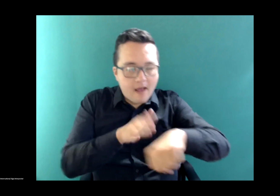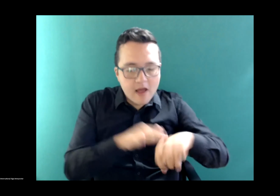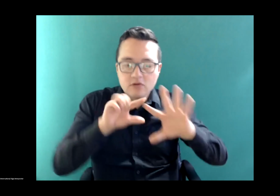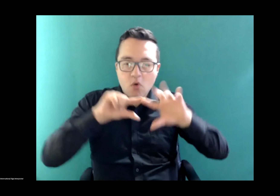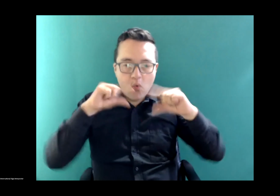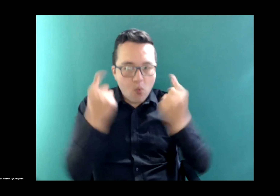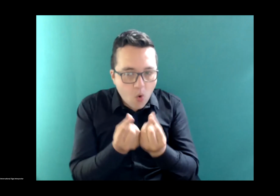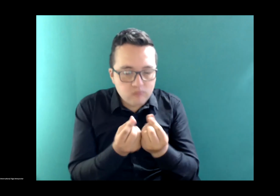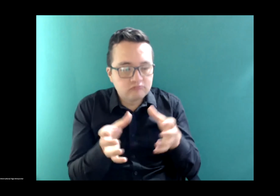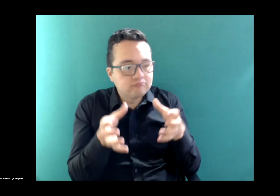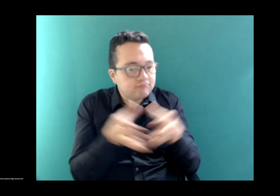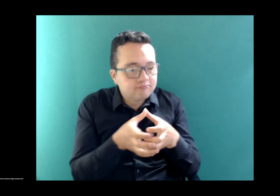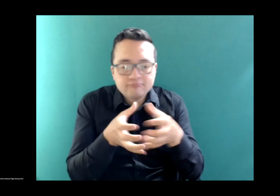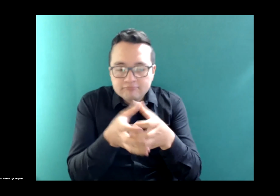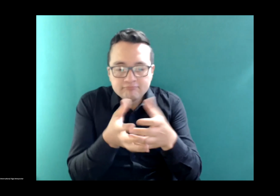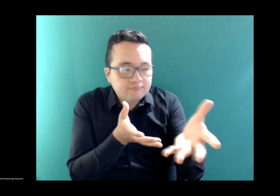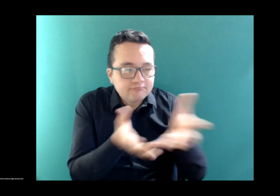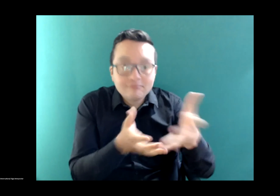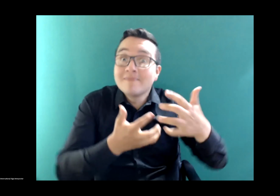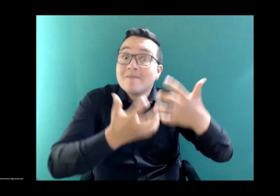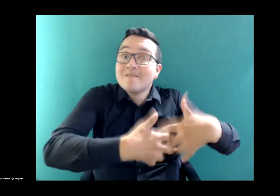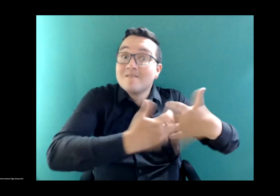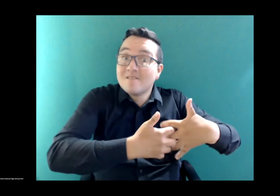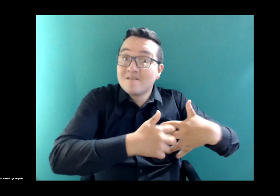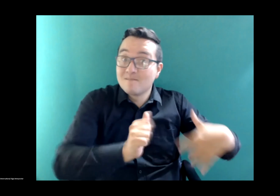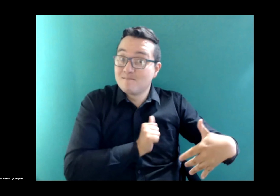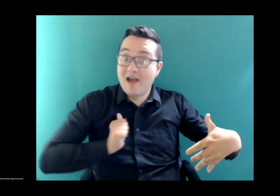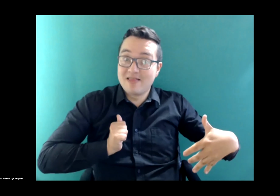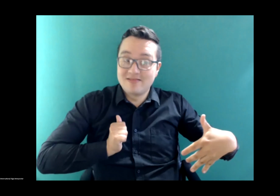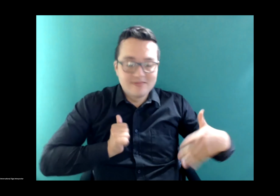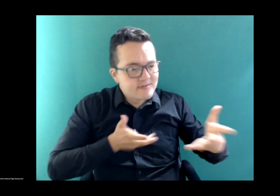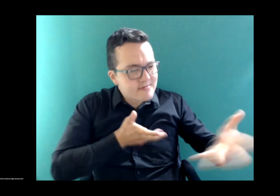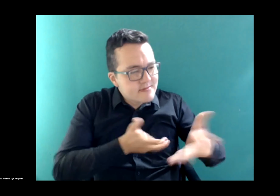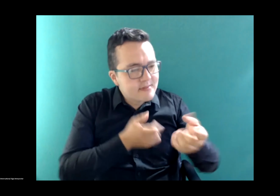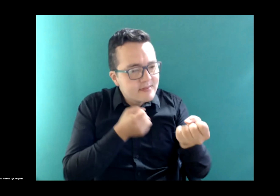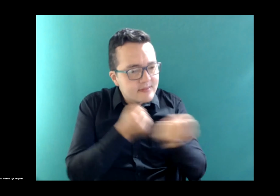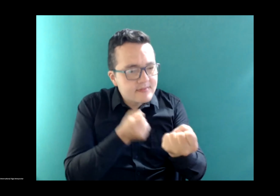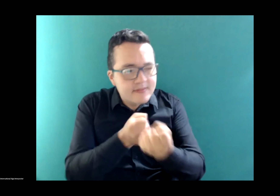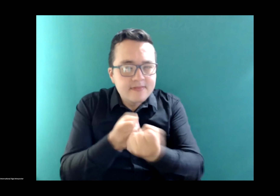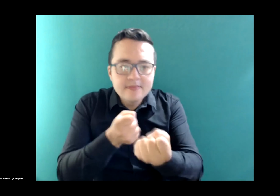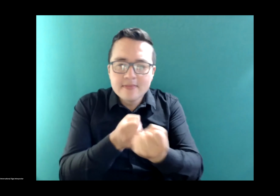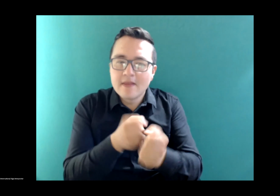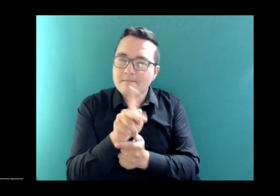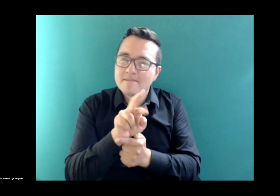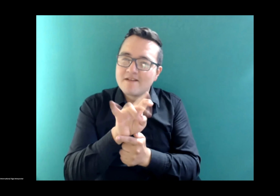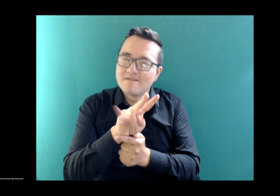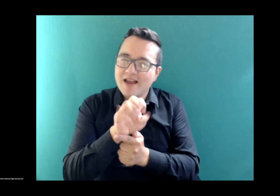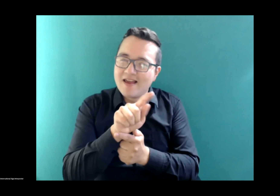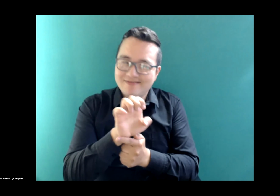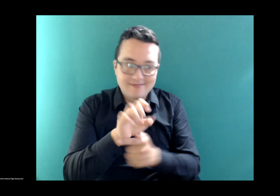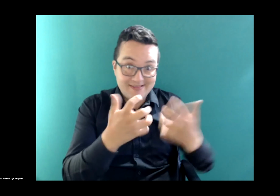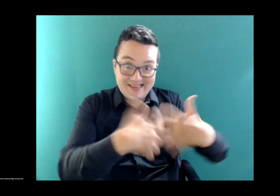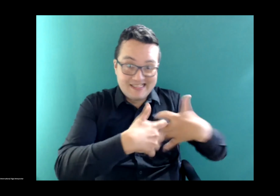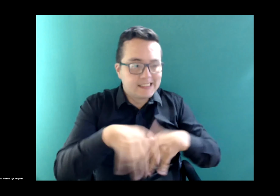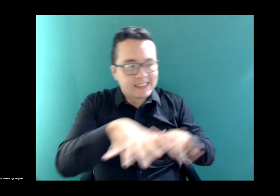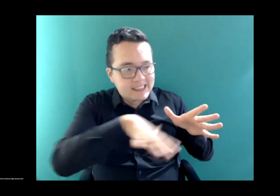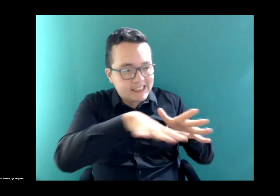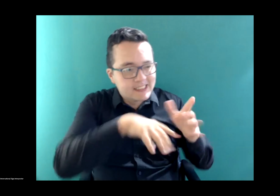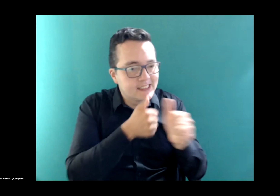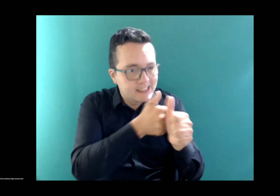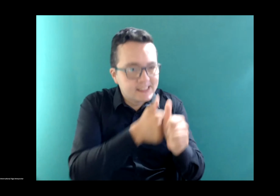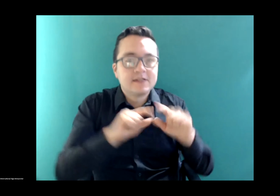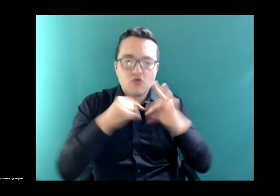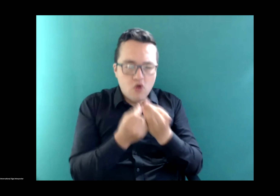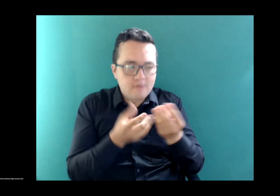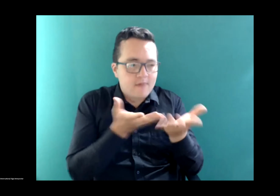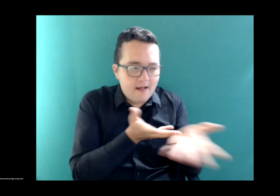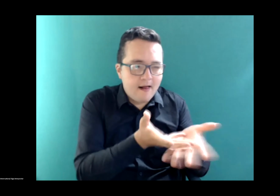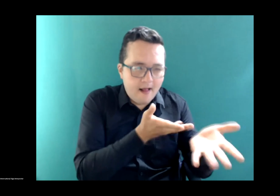So they are part of our advisory teams and groups.